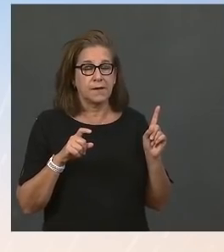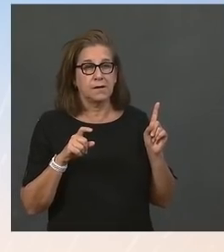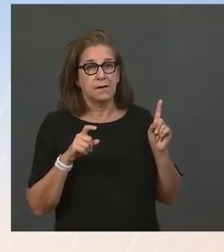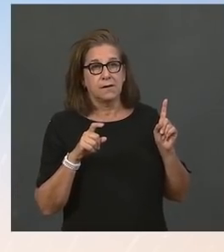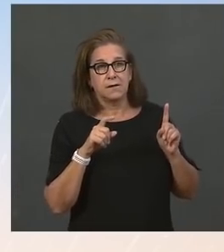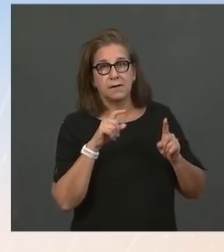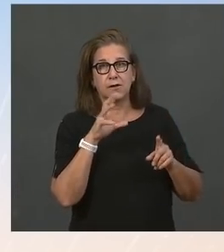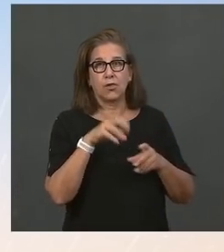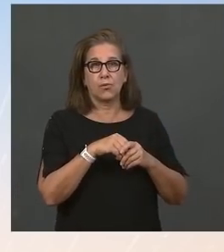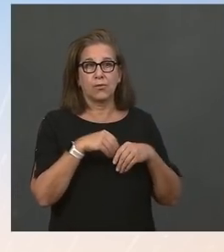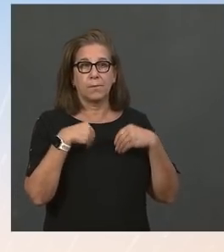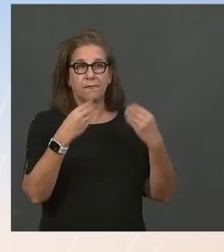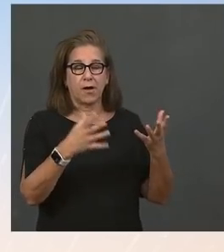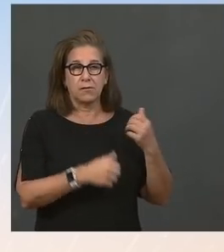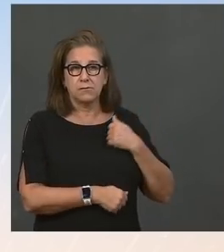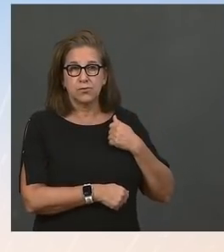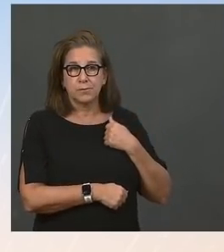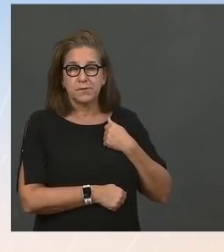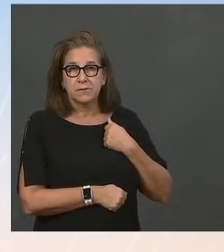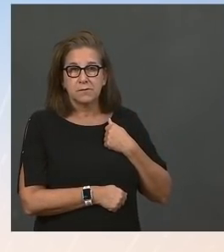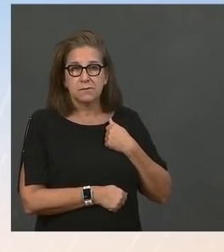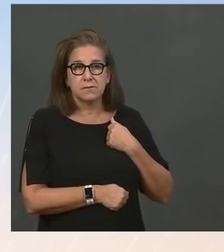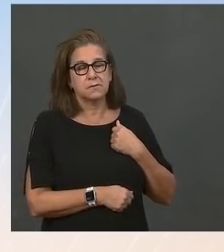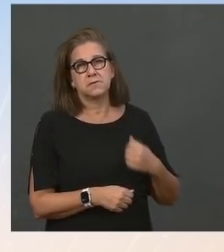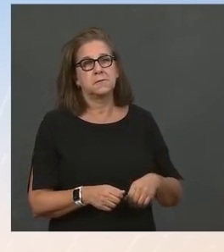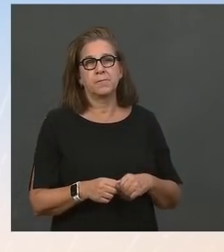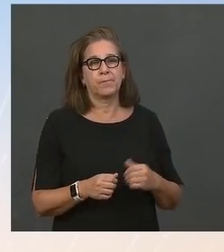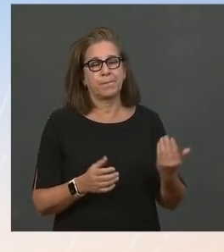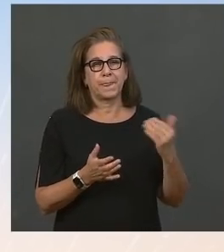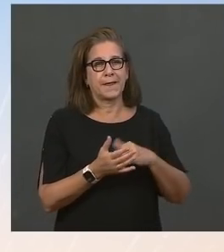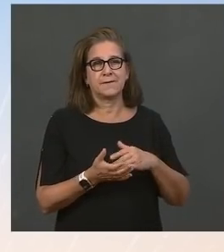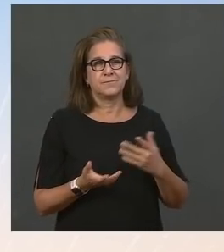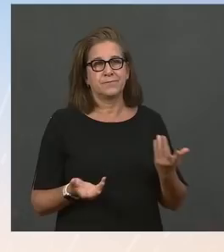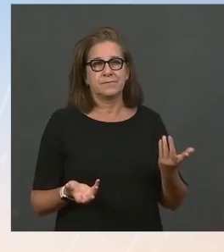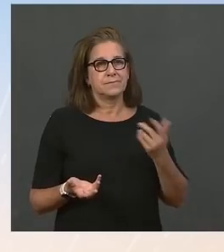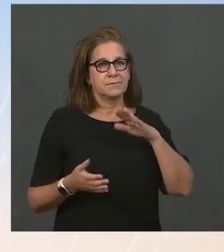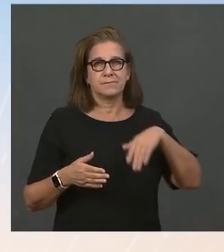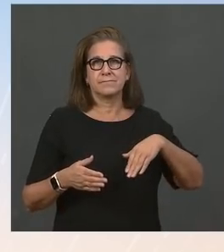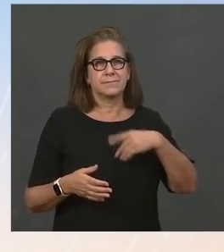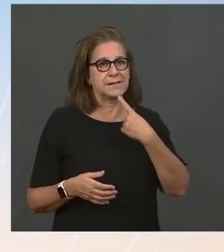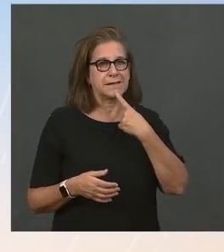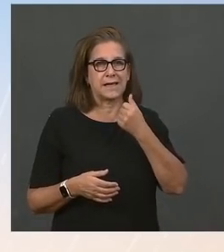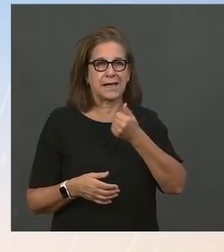Ms. Psaki: Again, as I said earlier, he wasn't announcing a change in policy nor was he -- nor have we changed our policy,